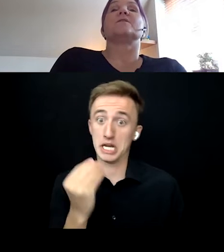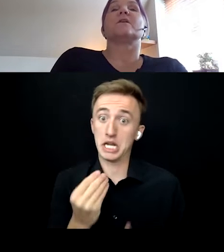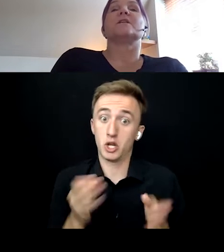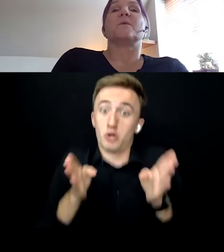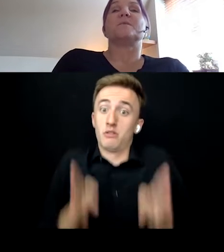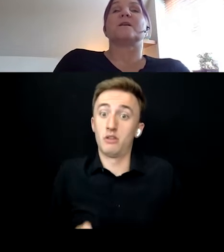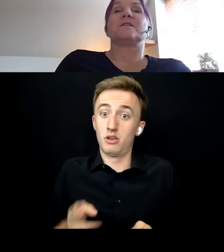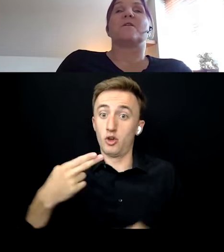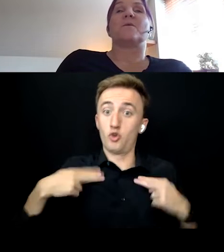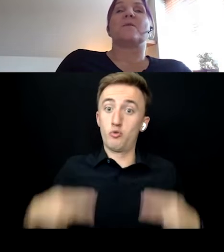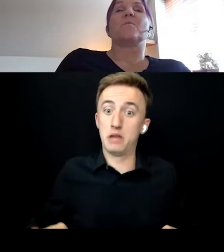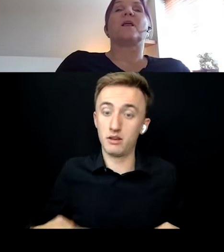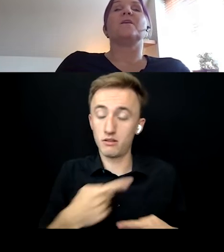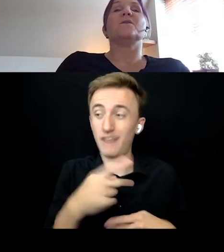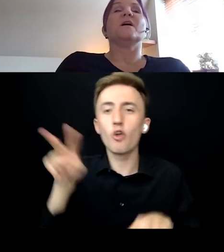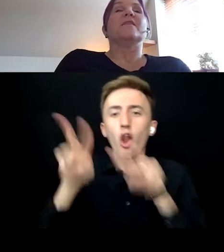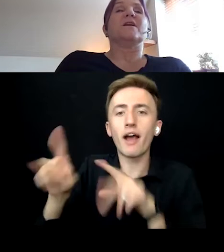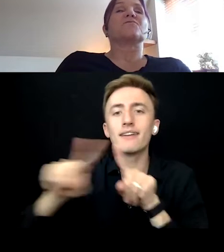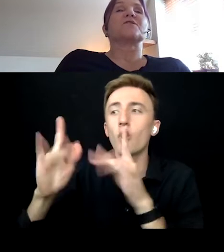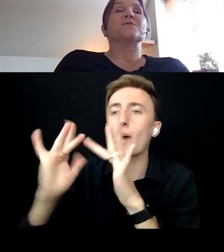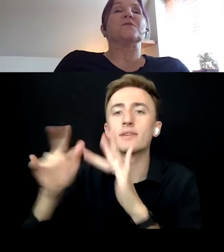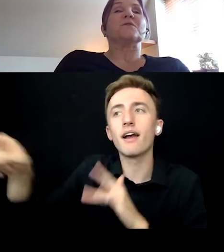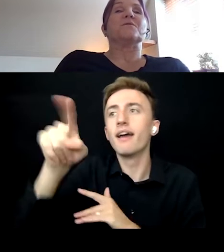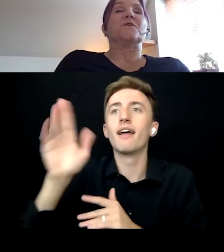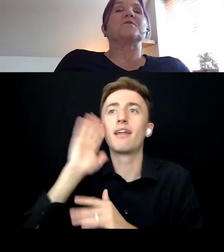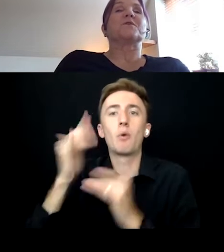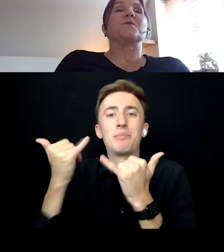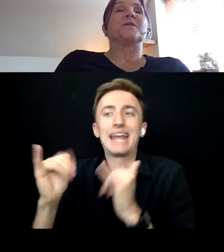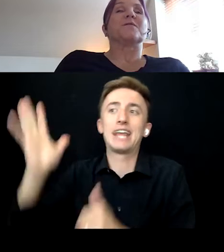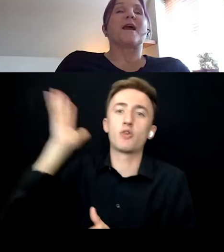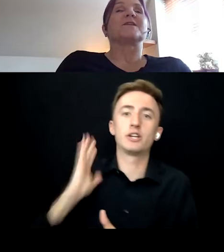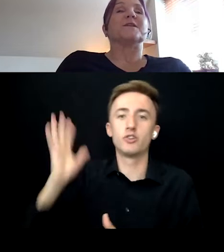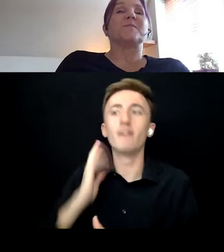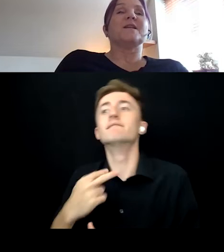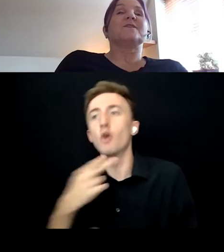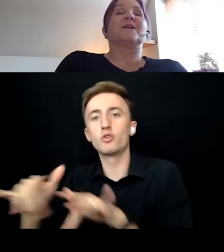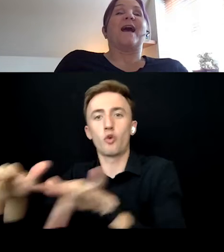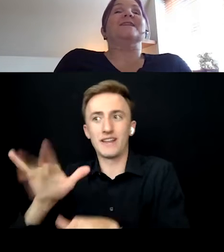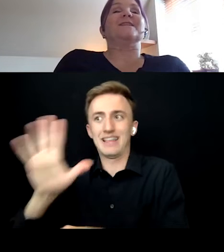there are websites while there -- where they will play the voice that it is based on and